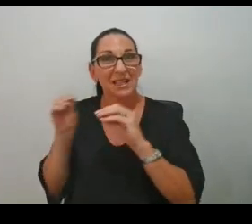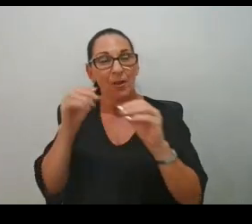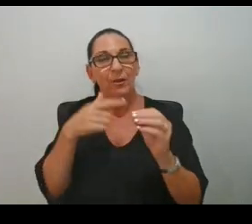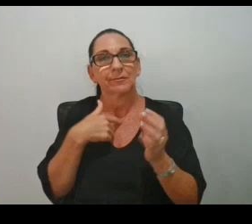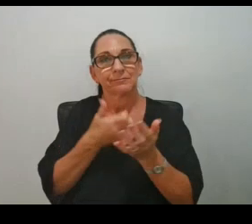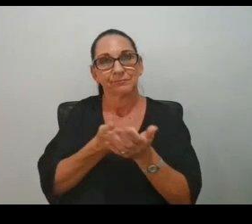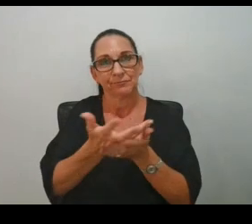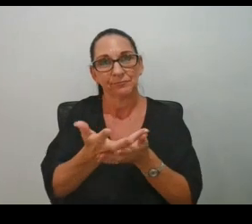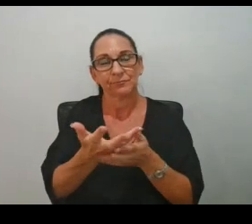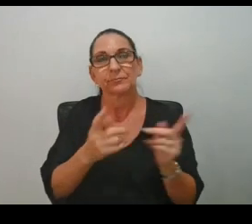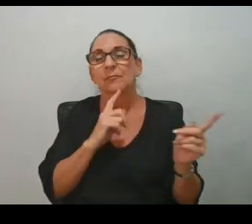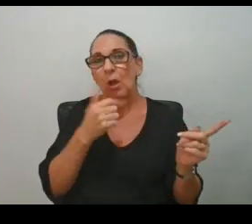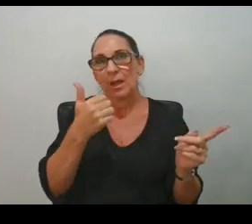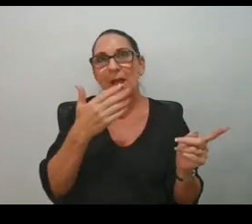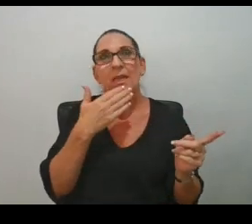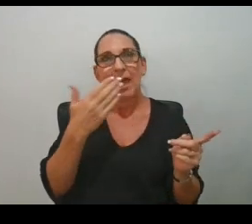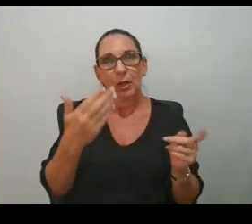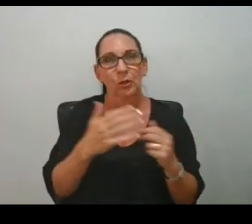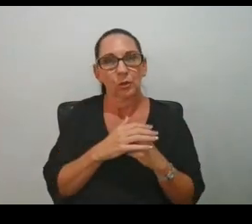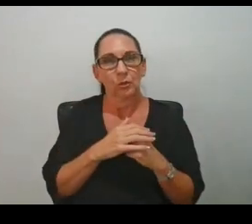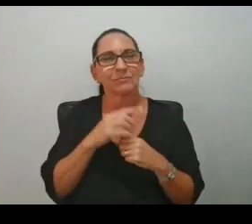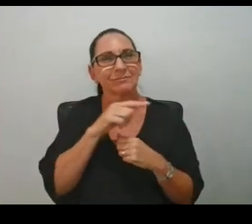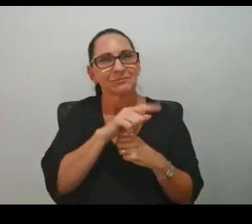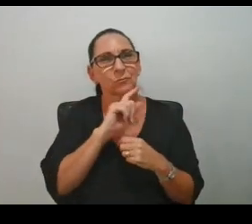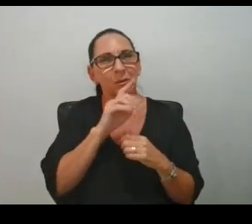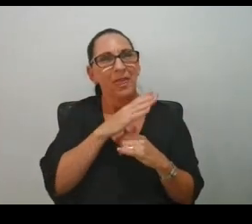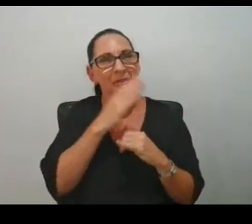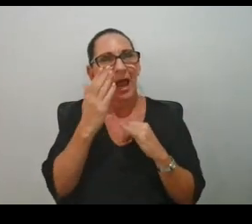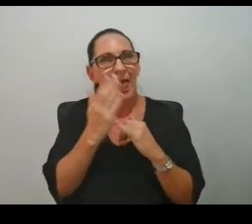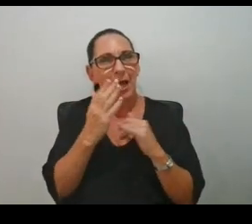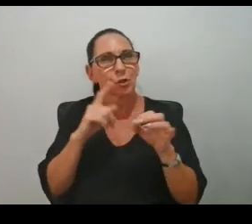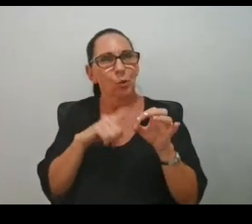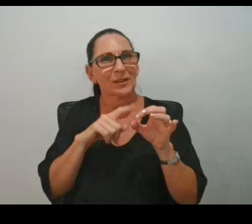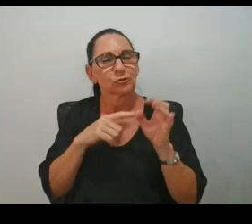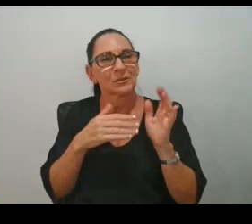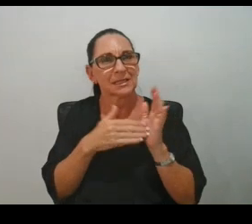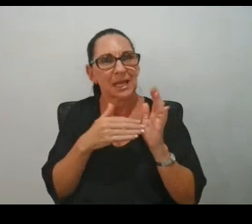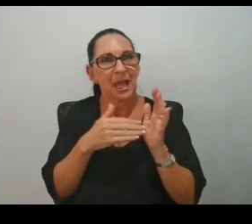you that's probably the last question we'll get to today so I'll just do the wrap up and if anything